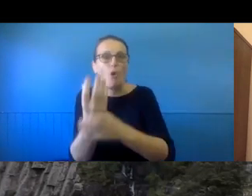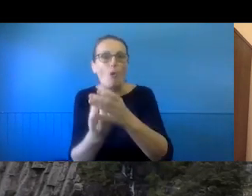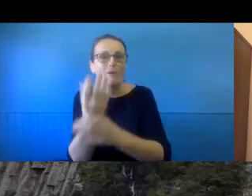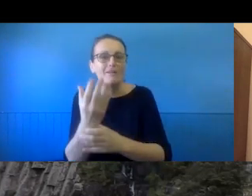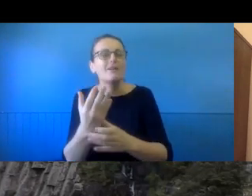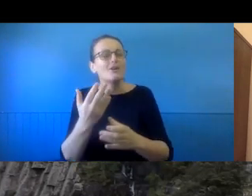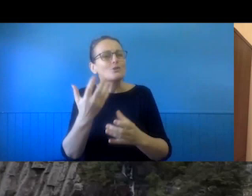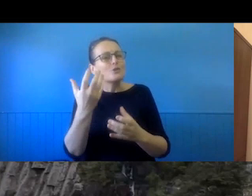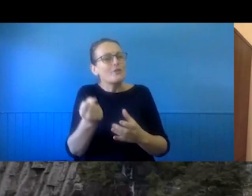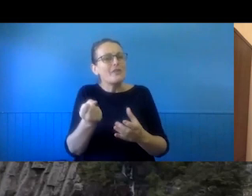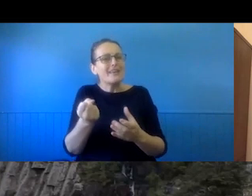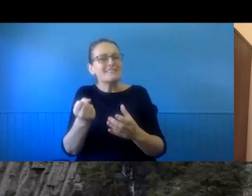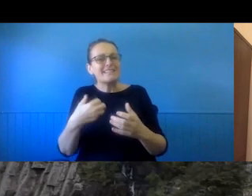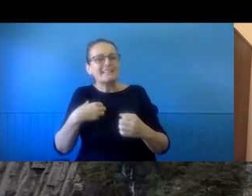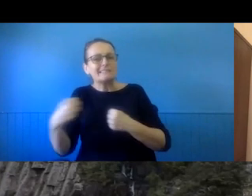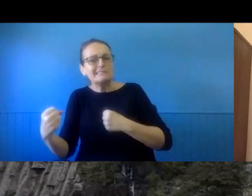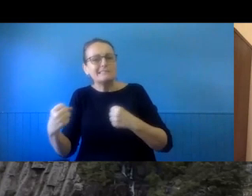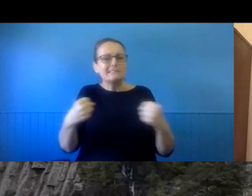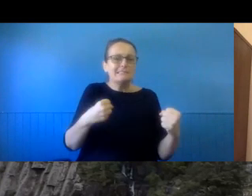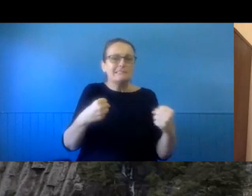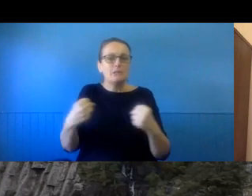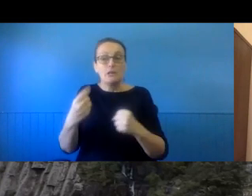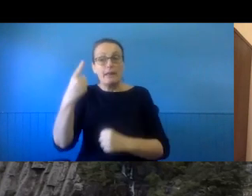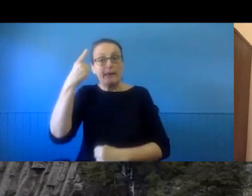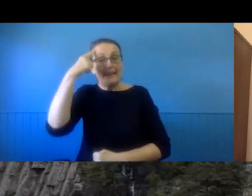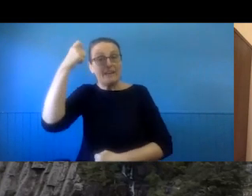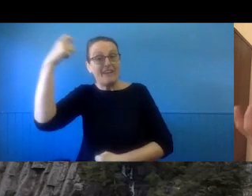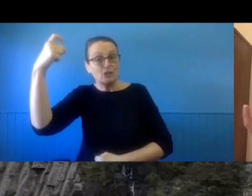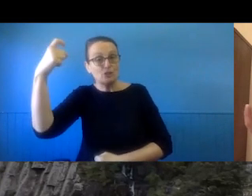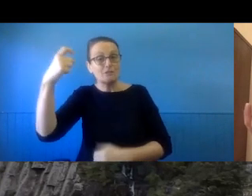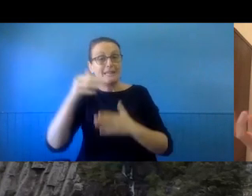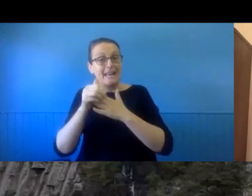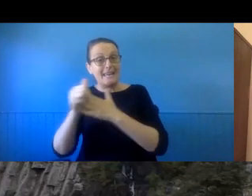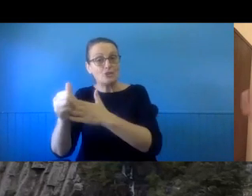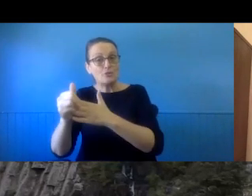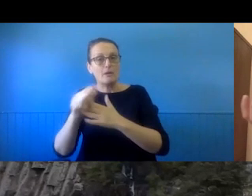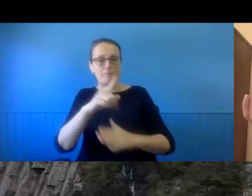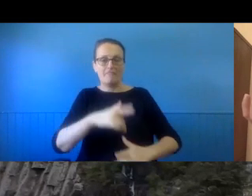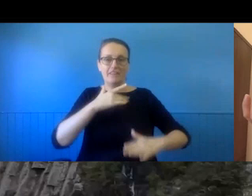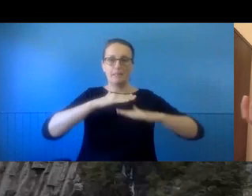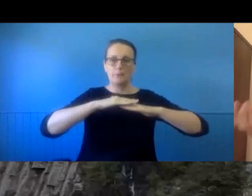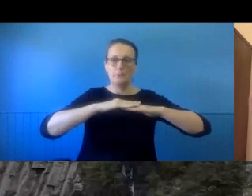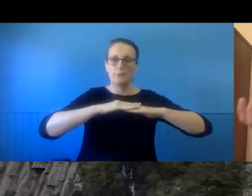between innovation or leadership, and stabilisation, which typically